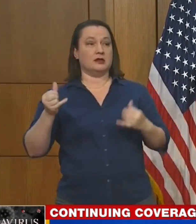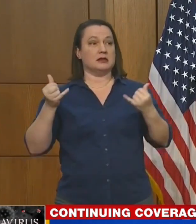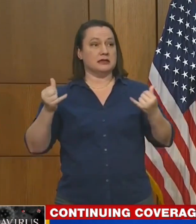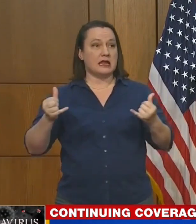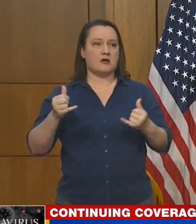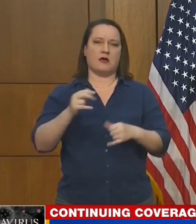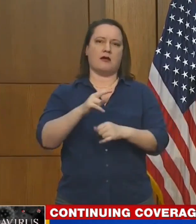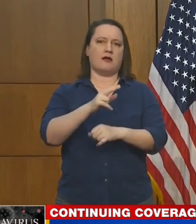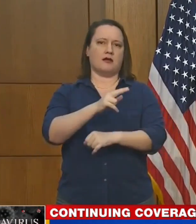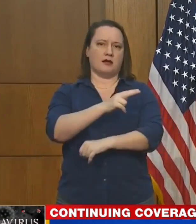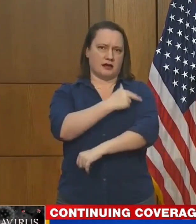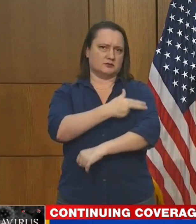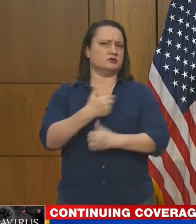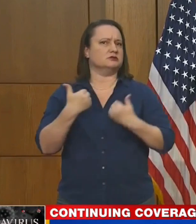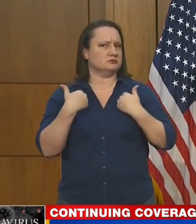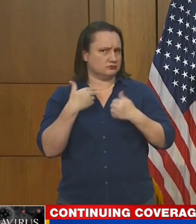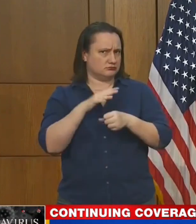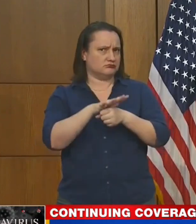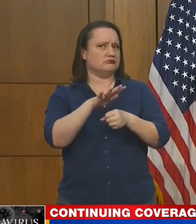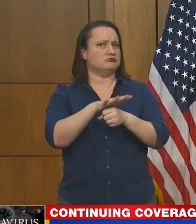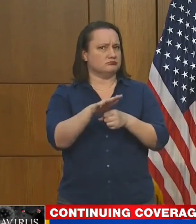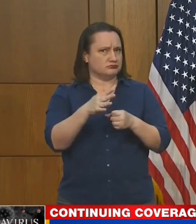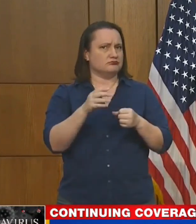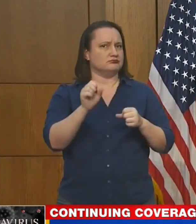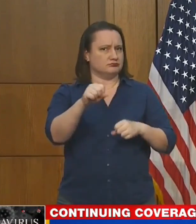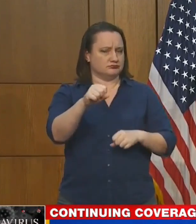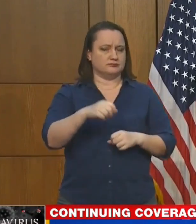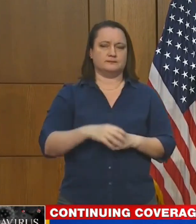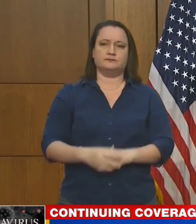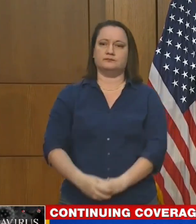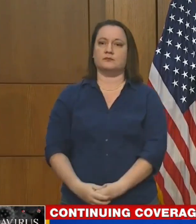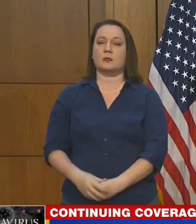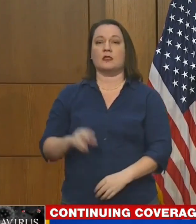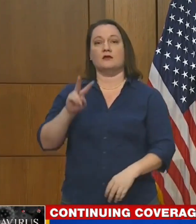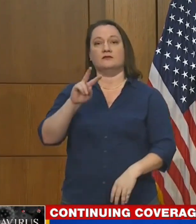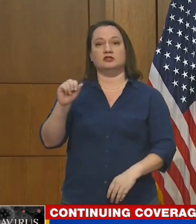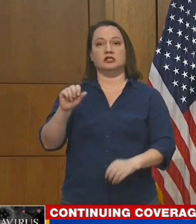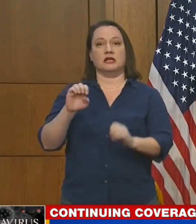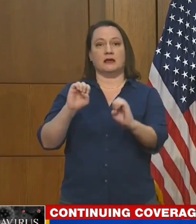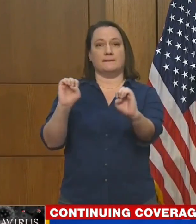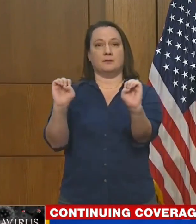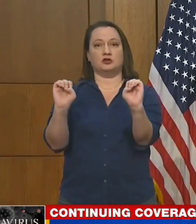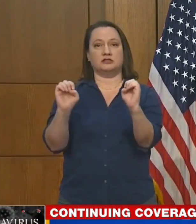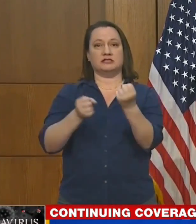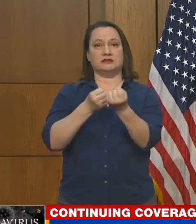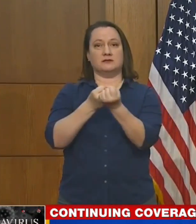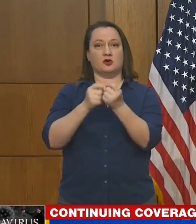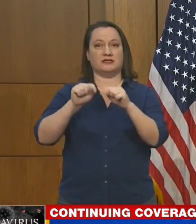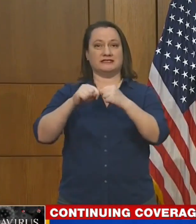SUPPLY OF PPE IN VIRGINIA. WE ARE NOW AT A PLACE WHERE I